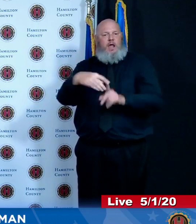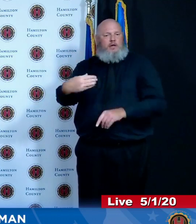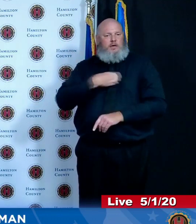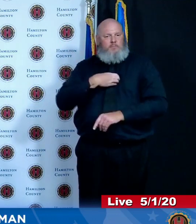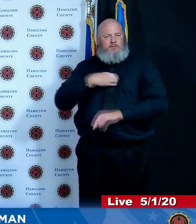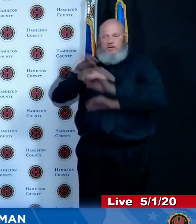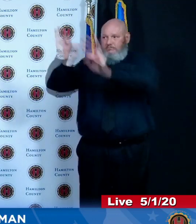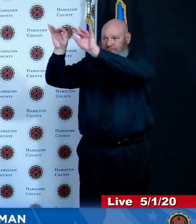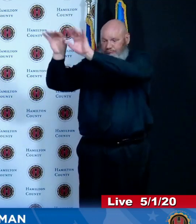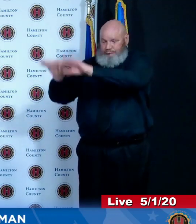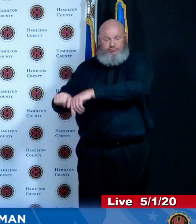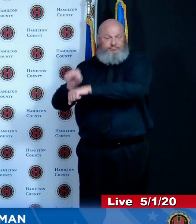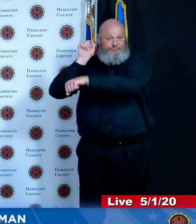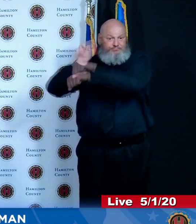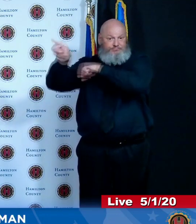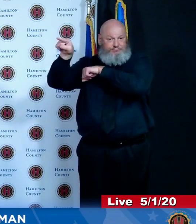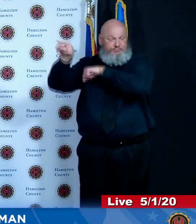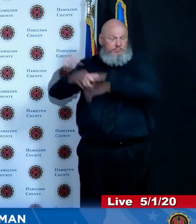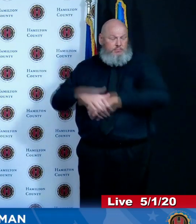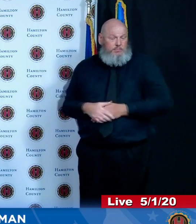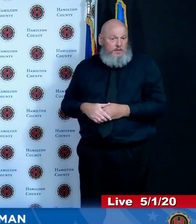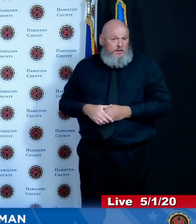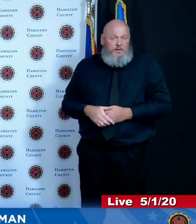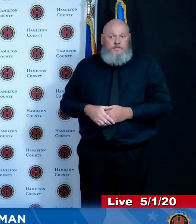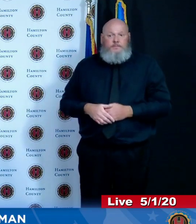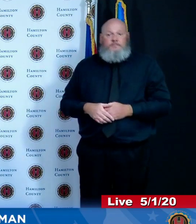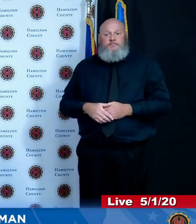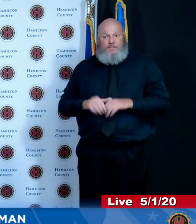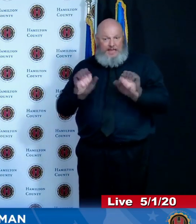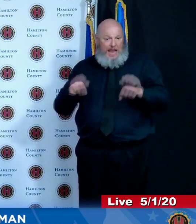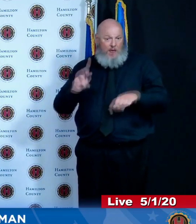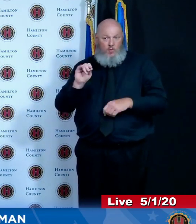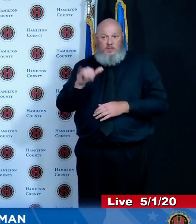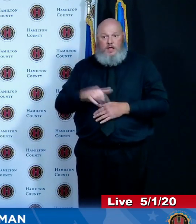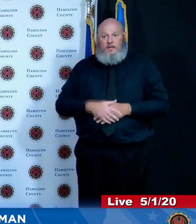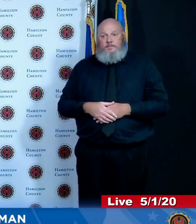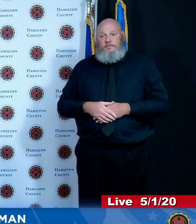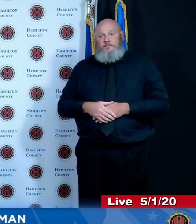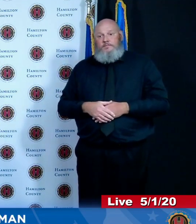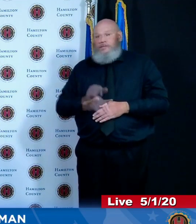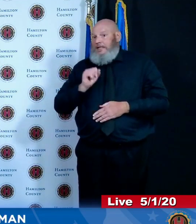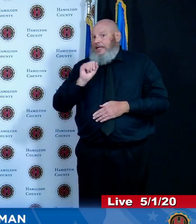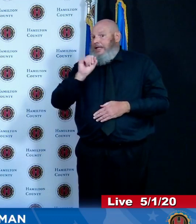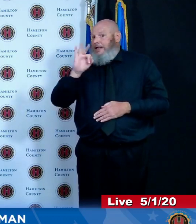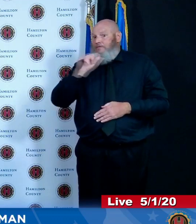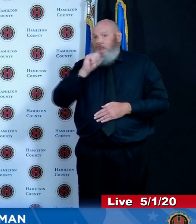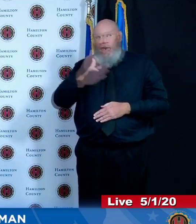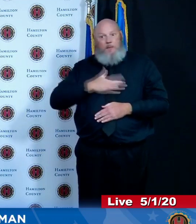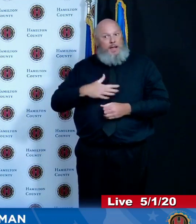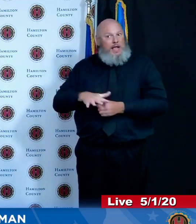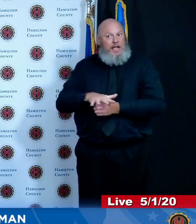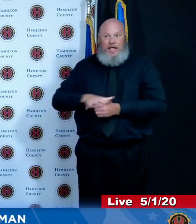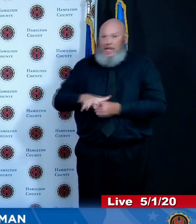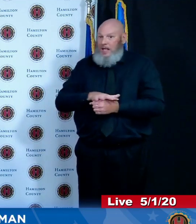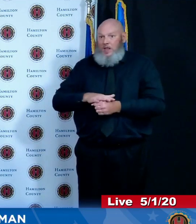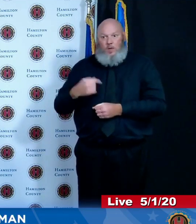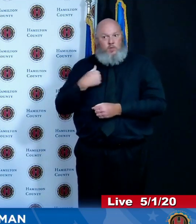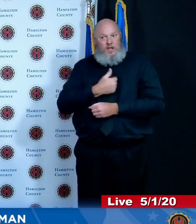way to get that out if it is not within our jurisdiction we get these kinds of complaints all the time and because Hamilton County has four health